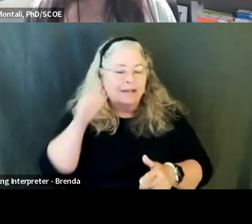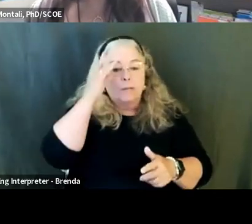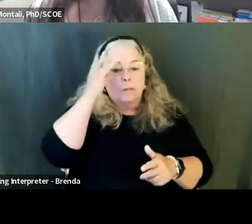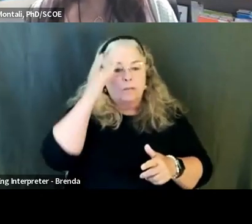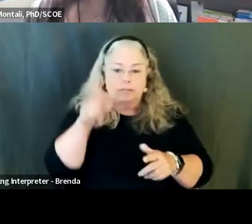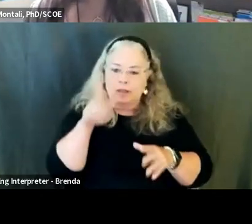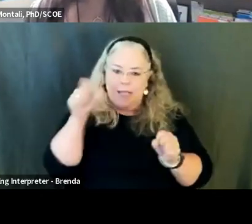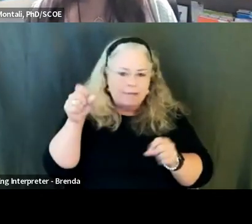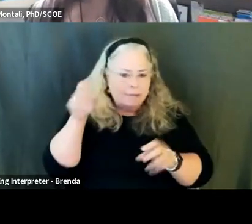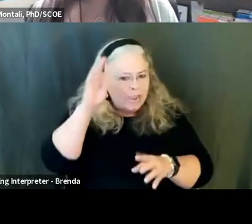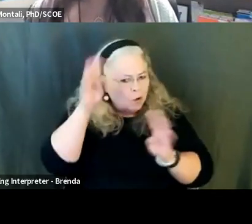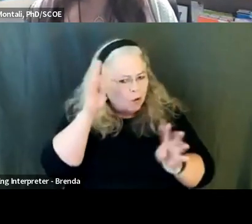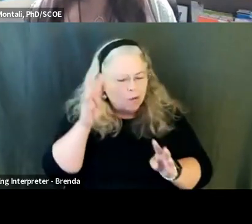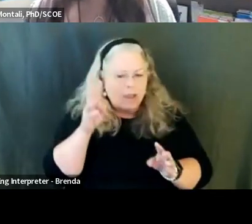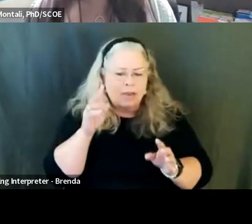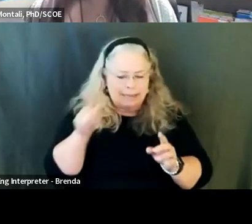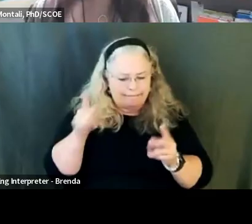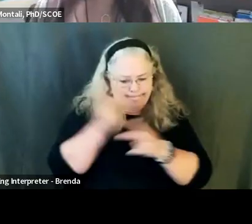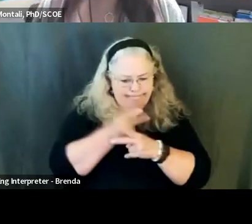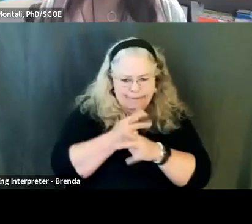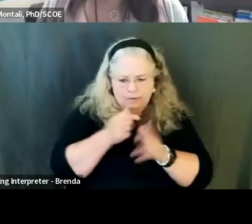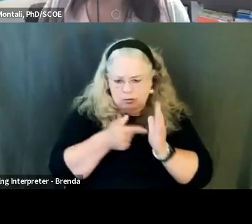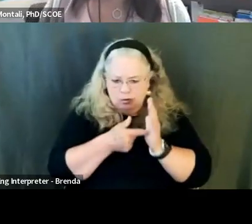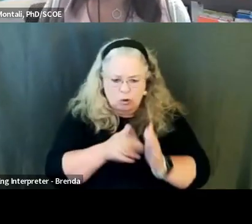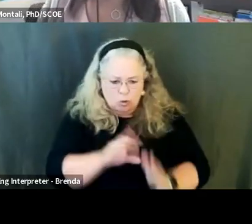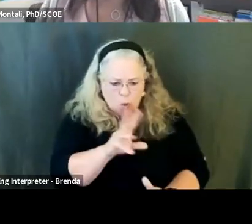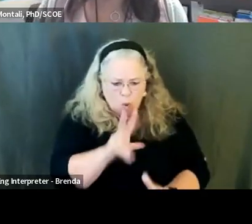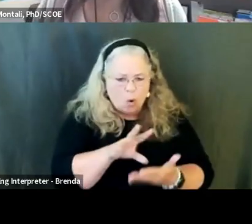creative and they have an input into how they get to demonstrate their own learning they're way more